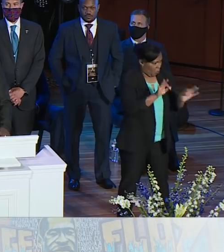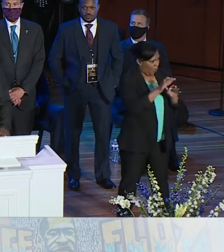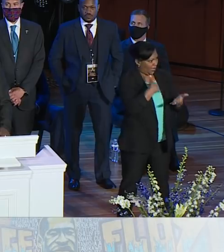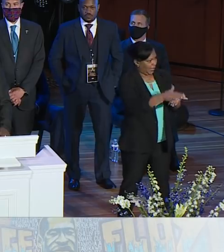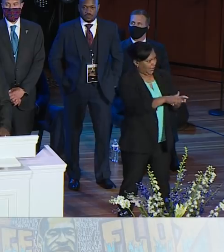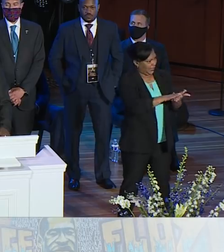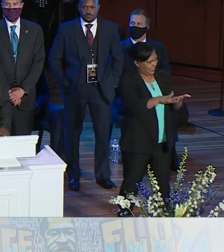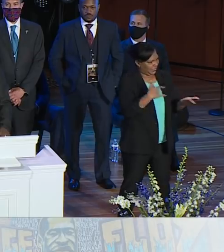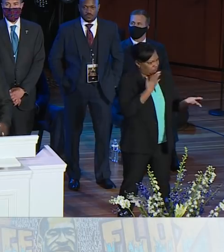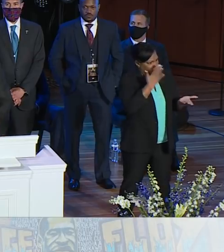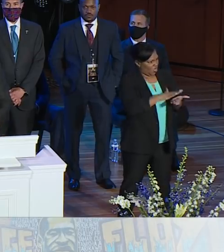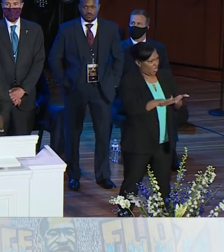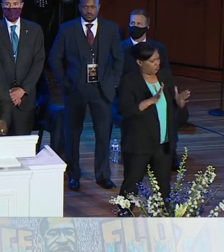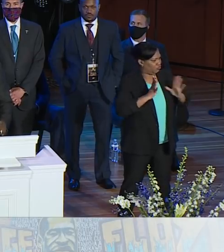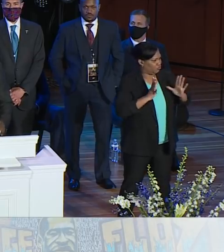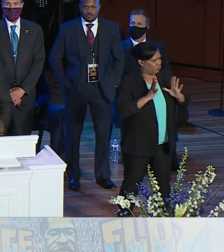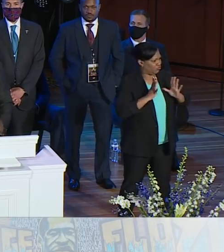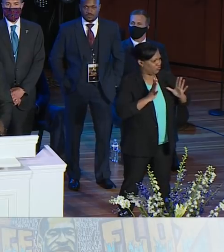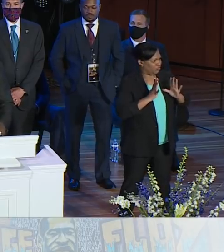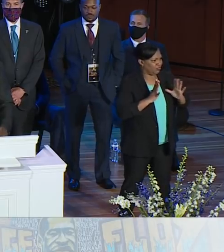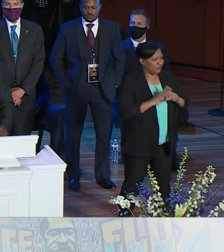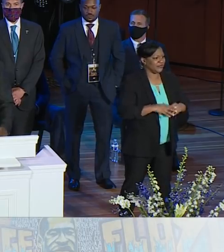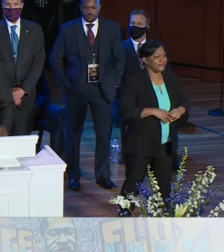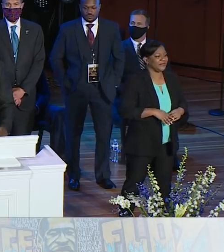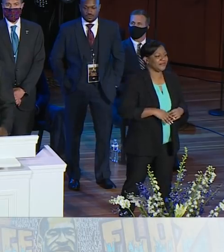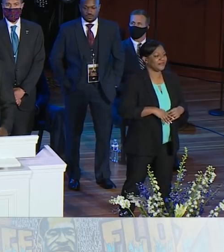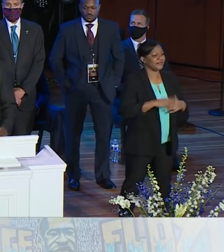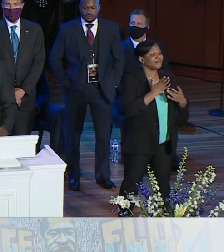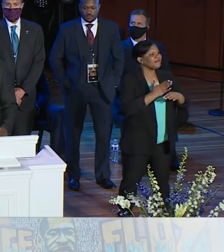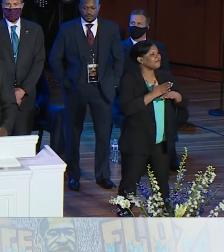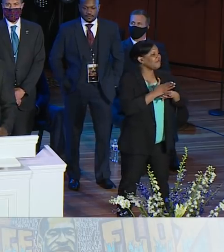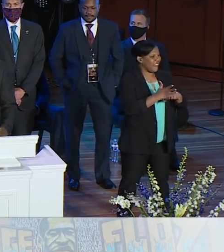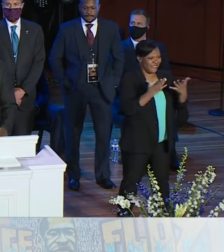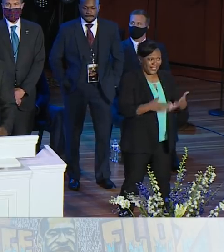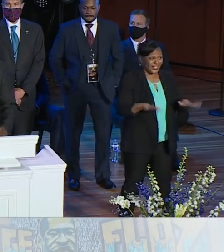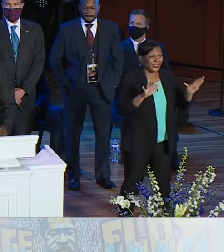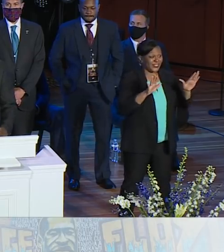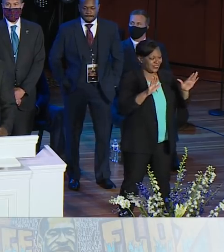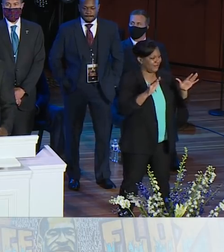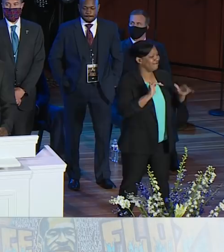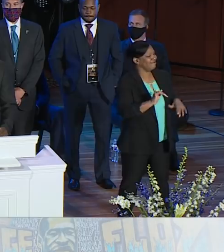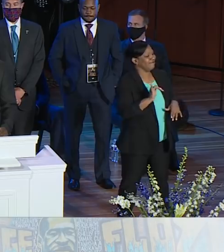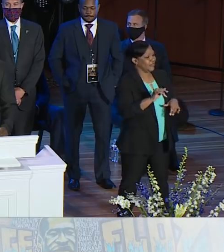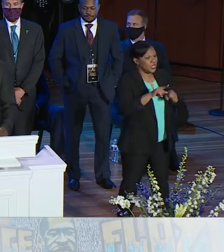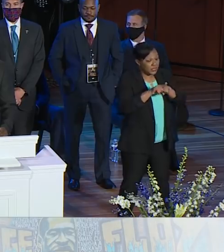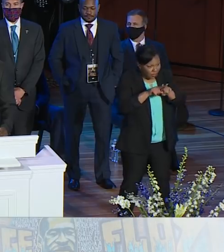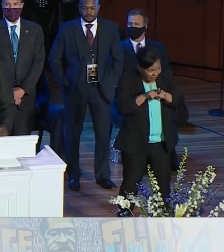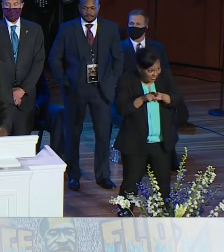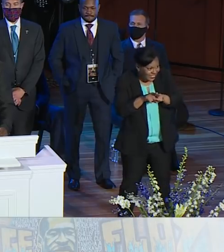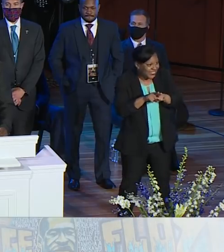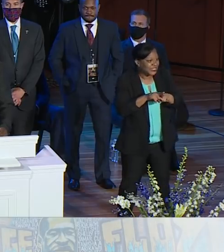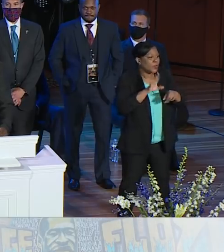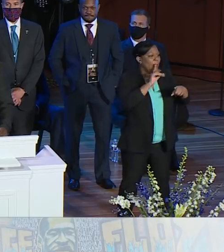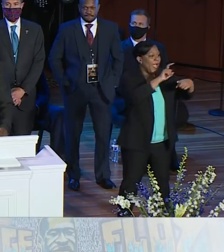WE WOULD WASH IT. WE WERE GOING TO BE CLEAN. SO WE WOULD LITERALLY RIGHT